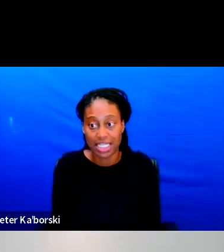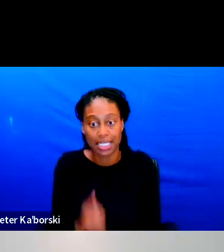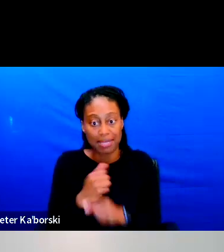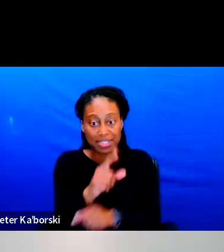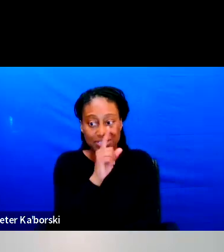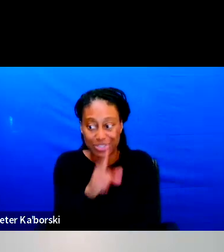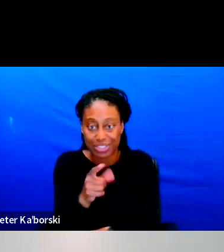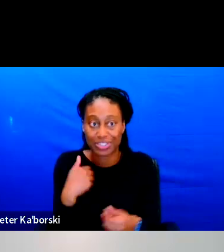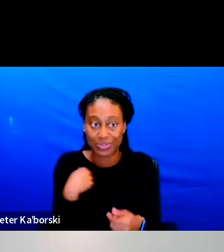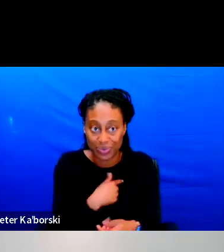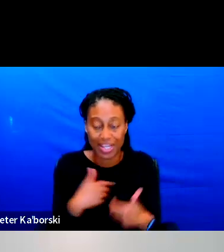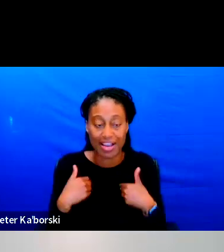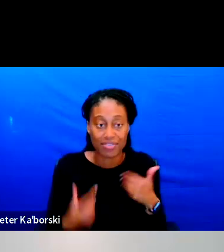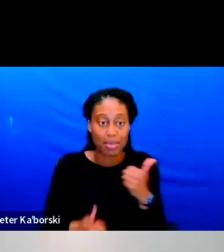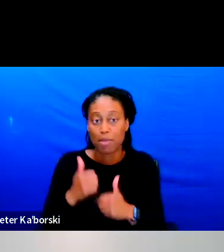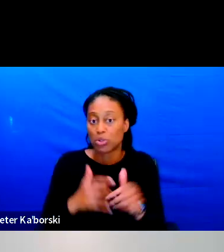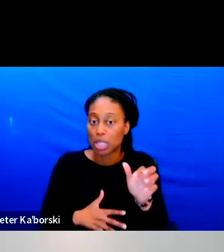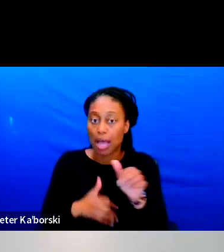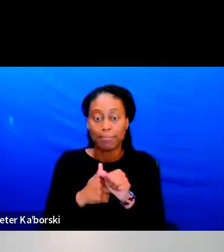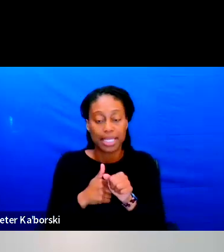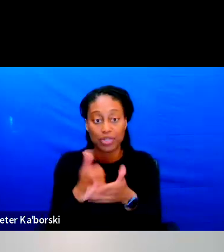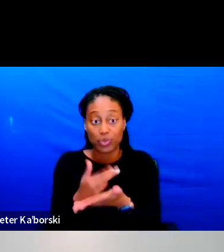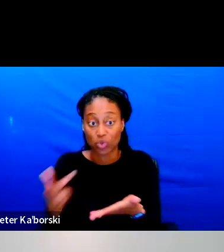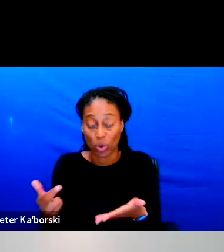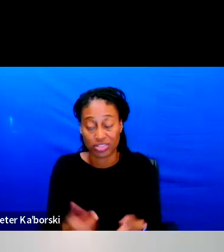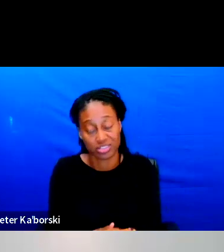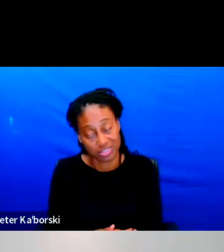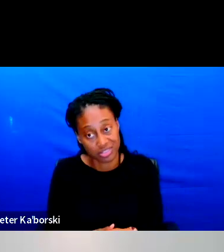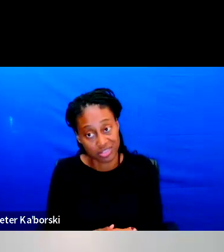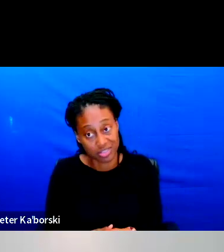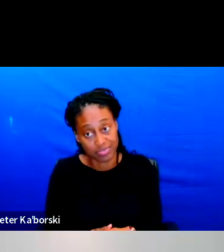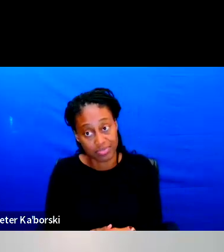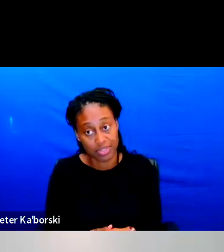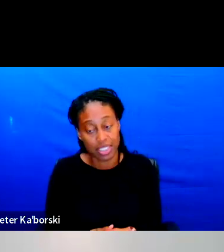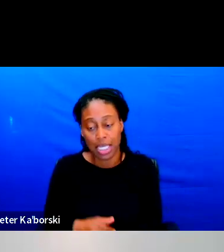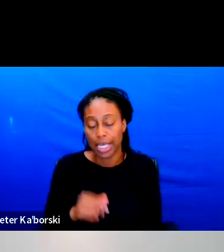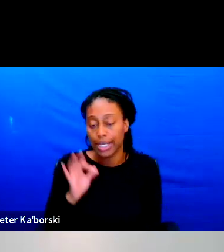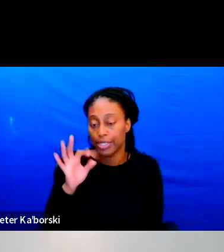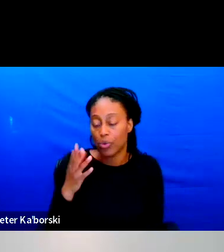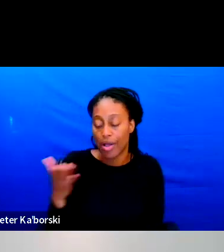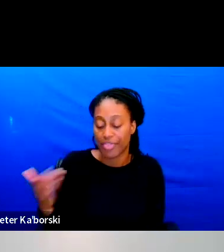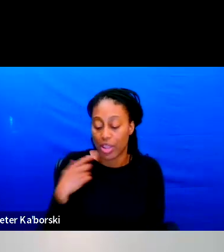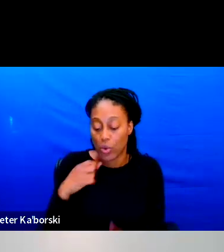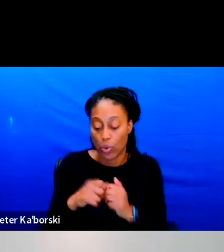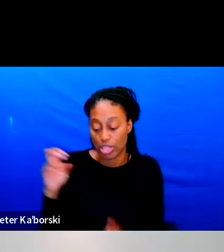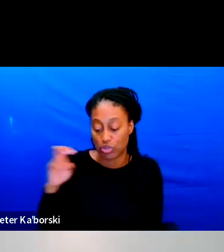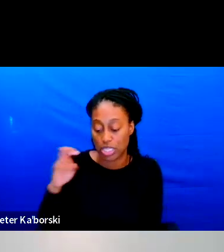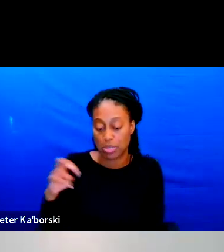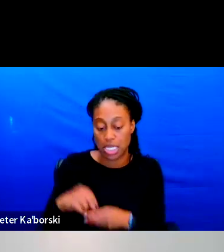Kyle Kleist: we have the most up to date resources. I'll tell you one of the things to give you an idea with transportation in our area. Even